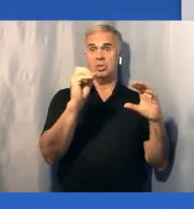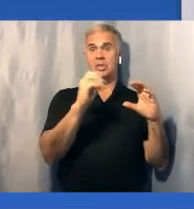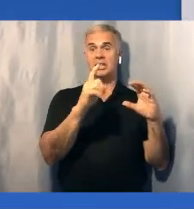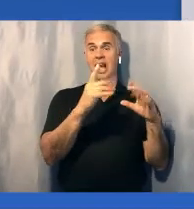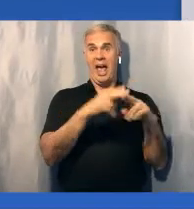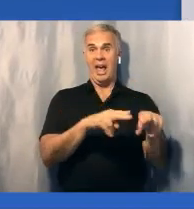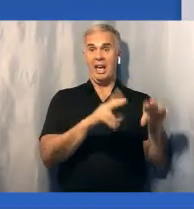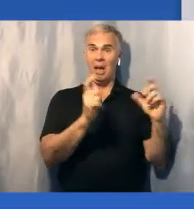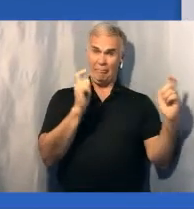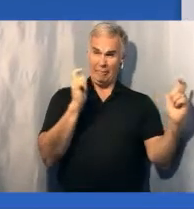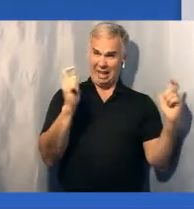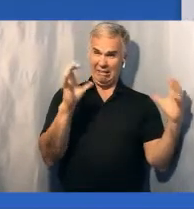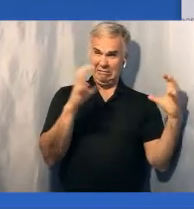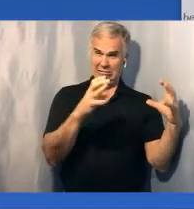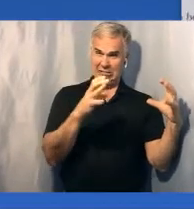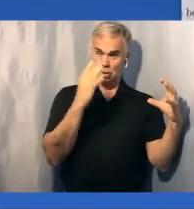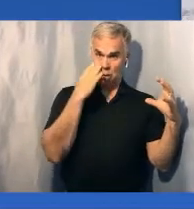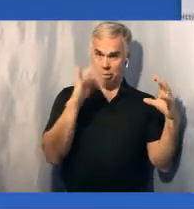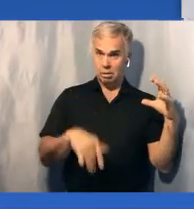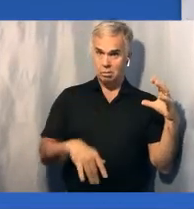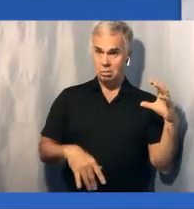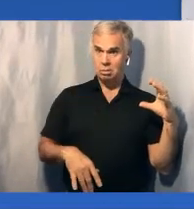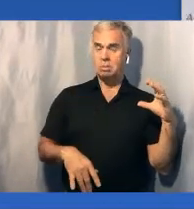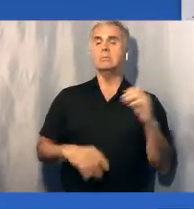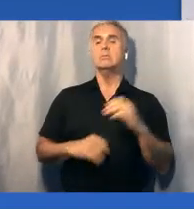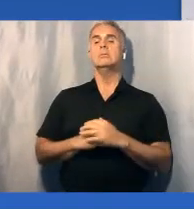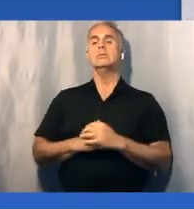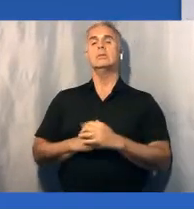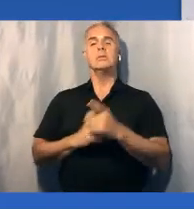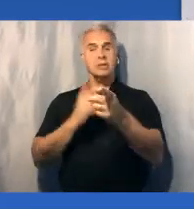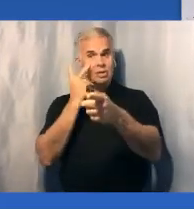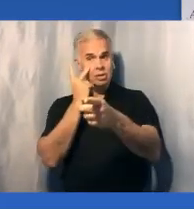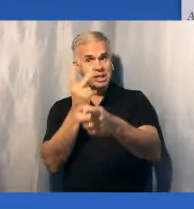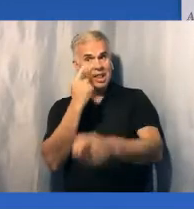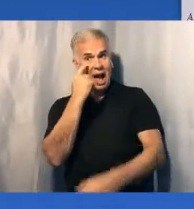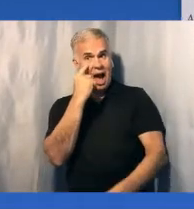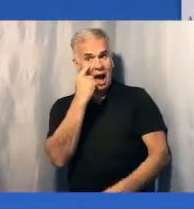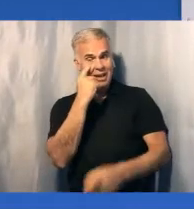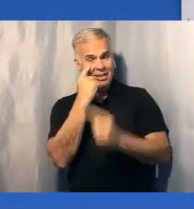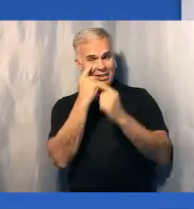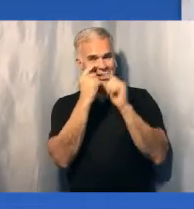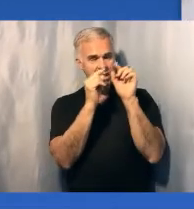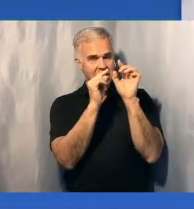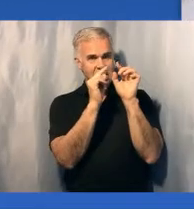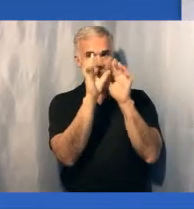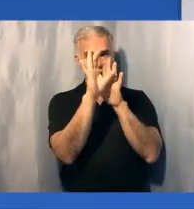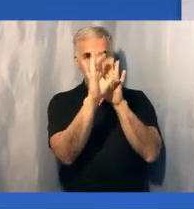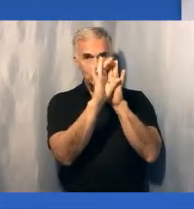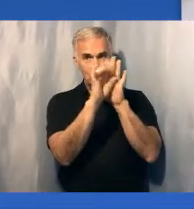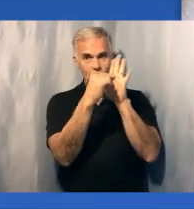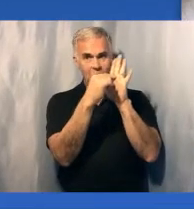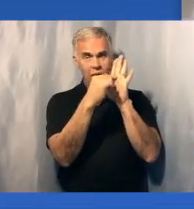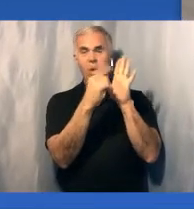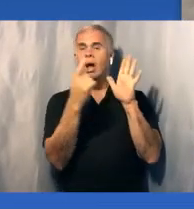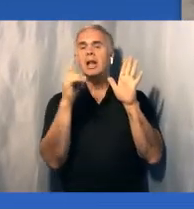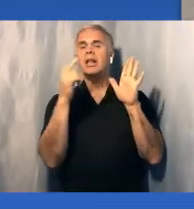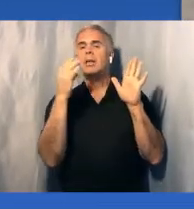So right there. Did you know that an ostrich's egg is this big?